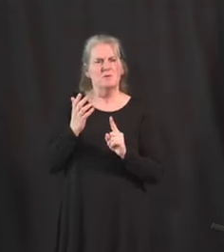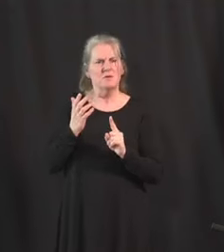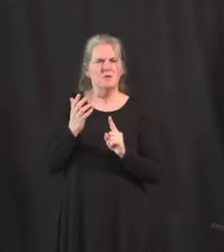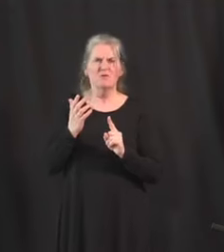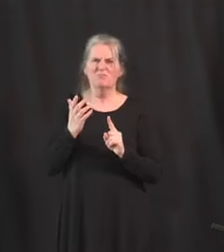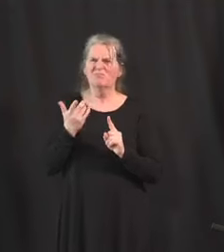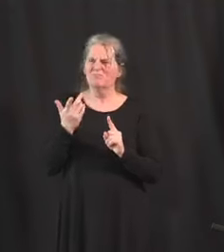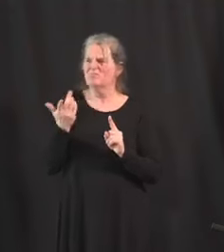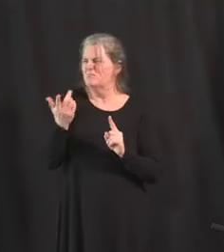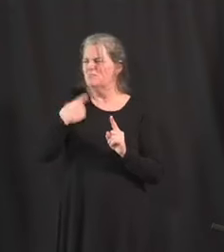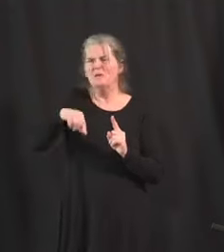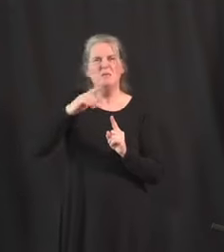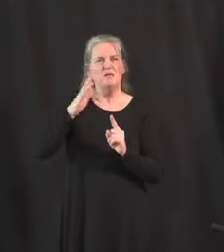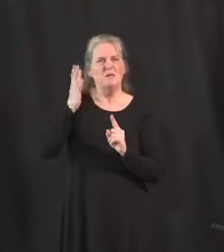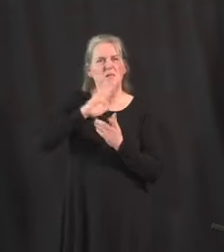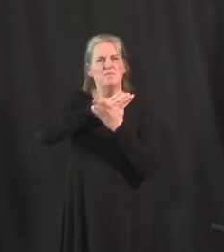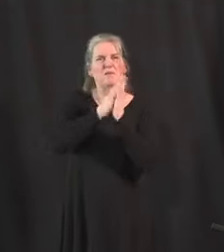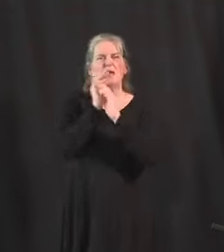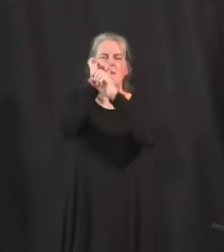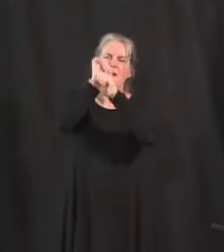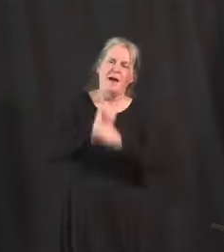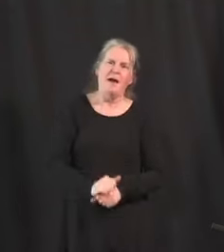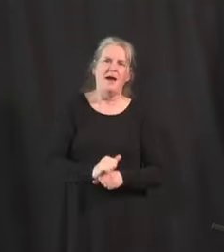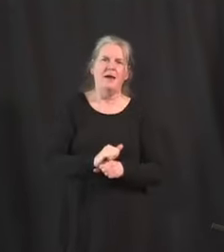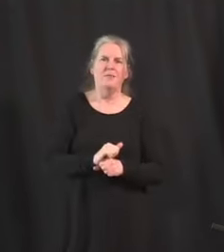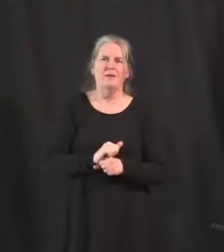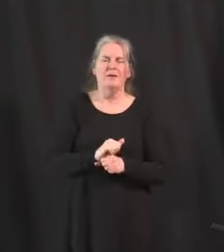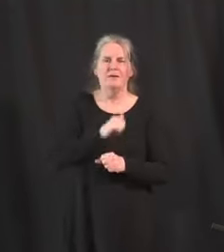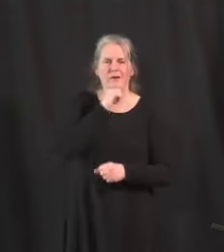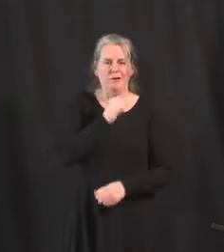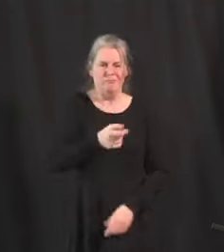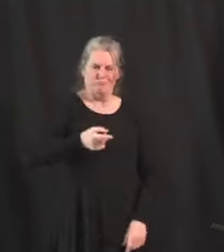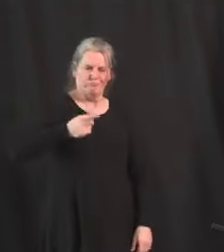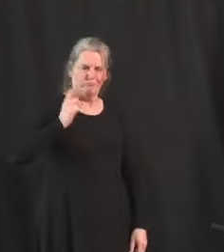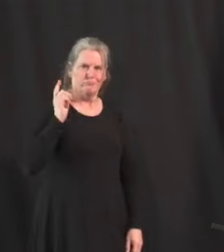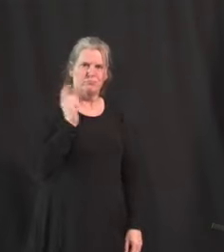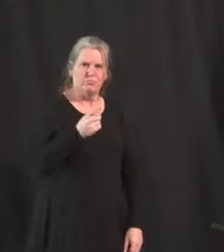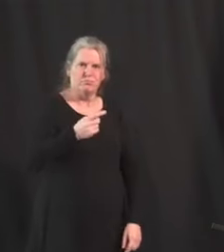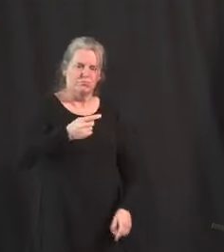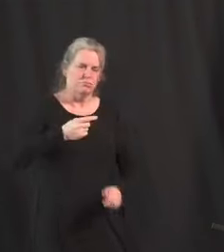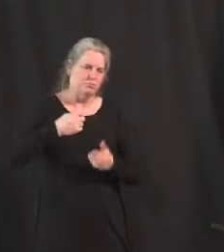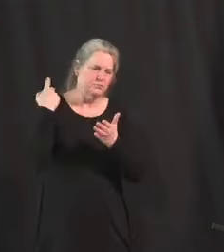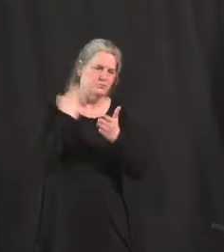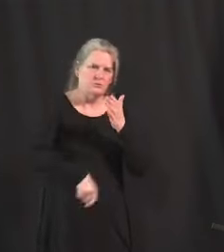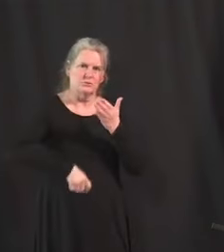RATHER THAN BRINGING THE HAMMER DOWN, I THINK, IS THE PREFERRED APPROACH. AS LONG AS WE SEE PROGRESS IN